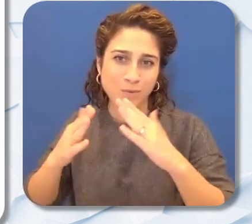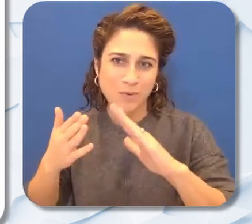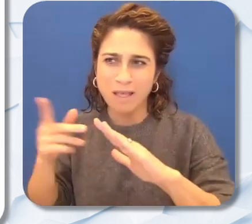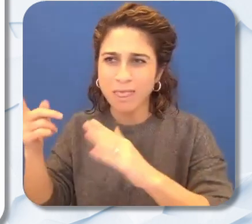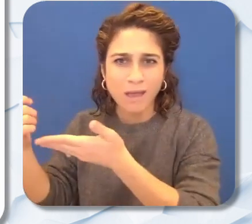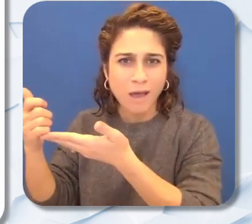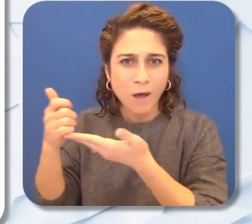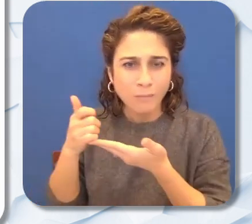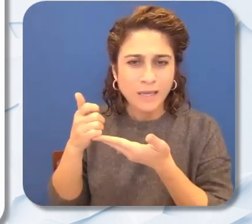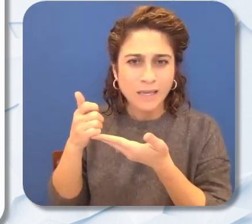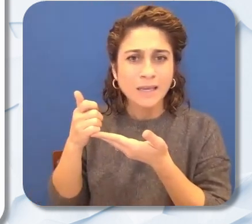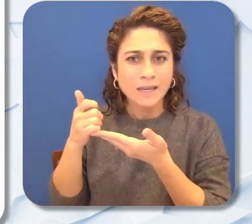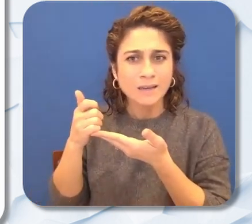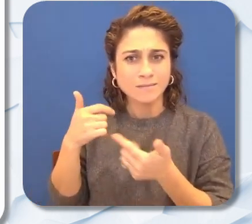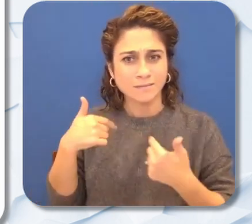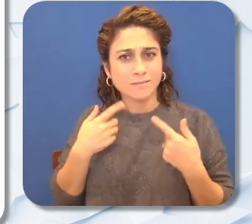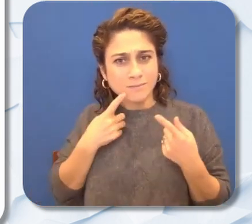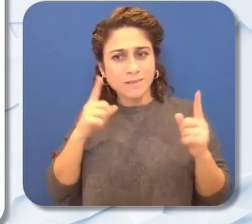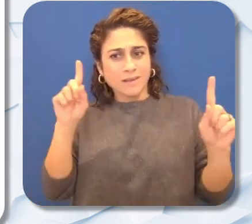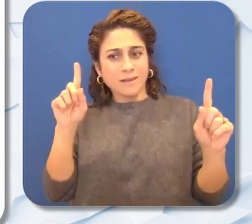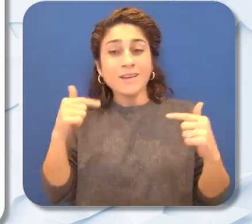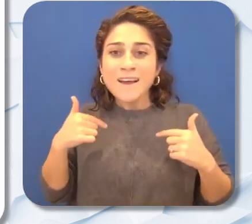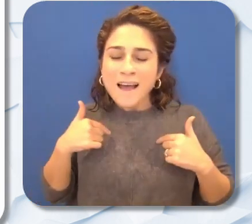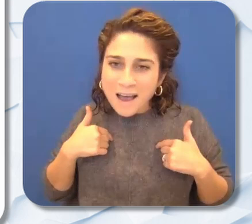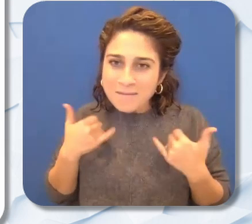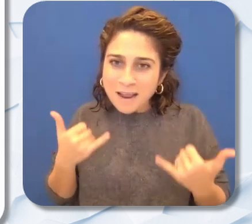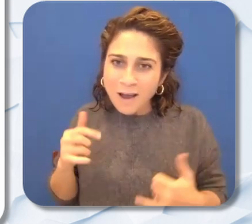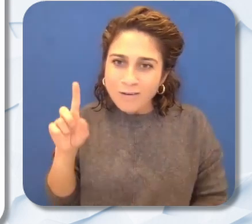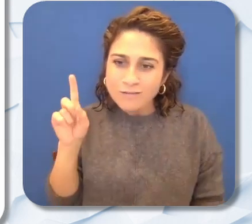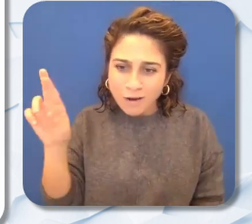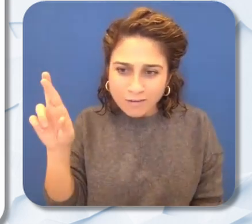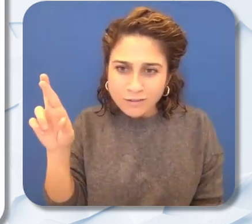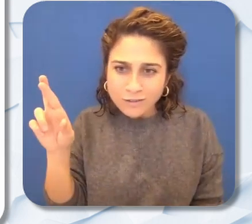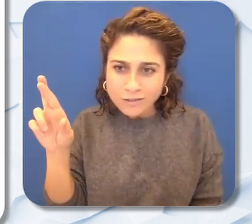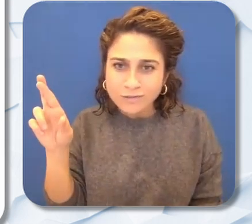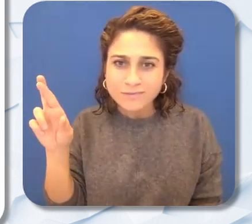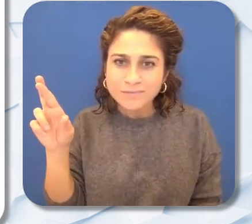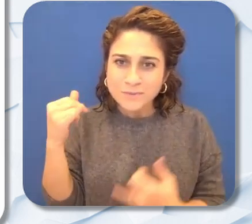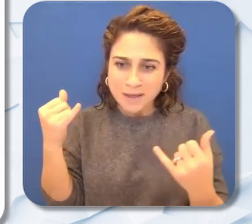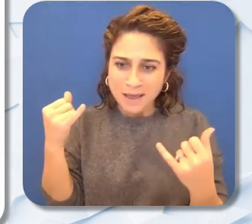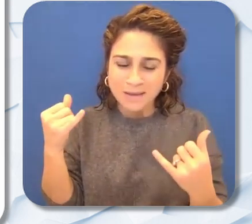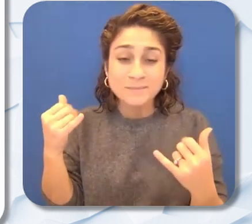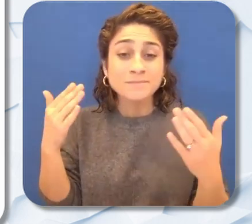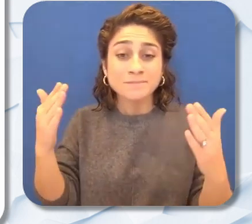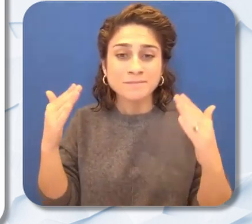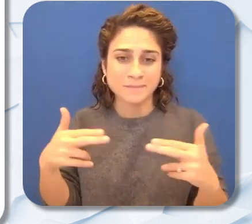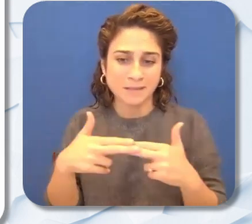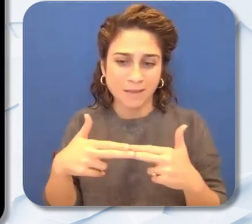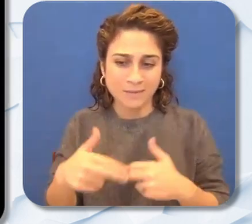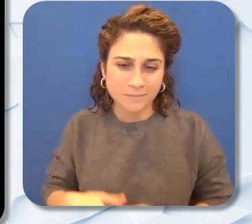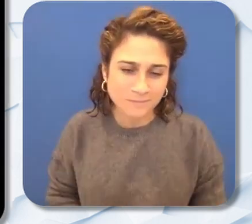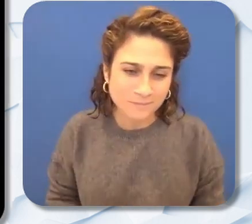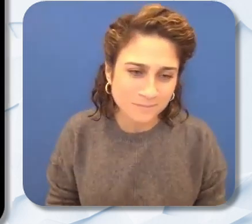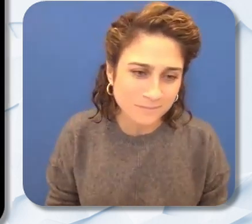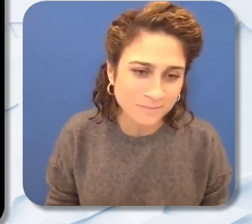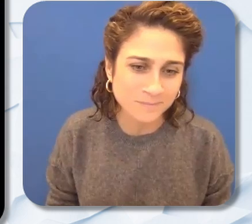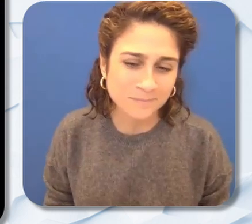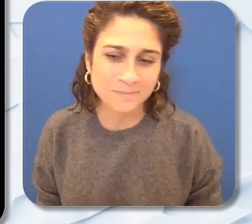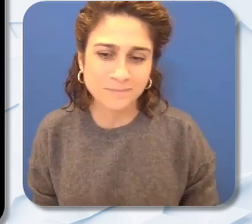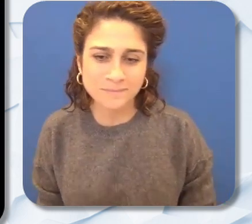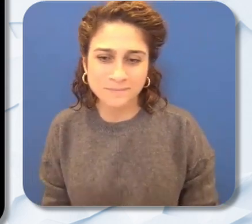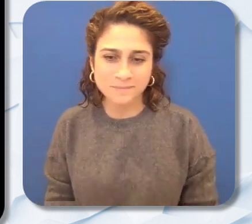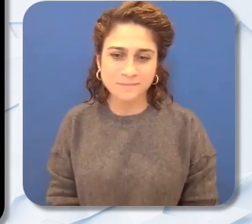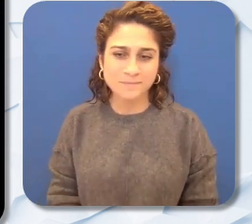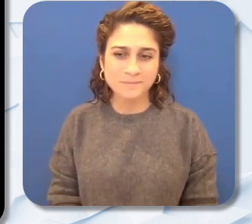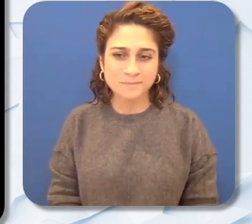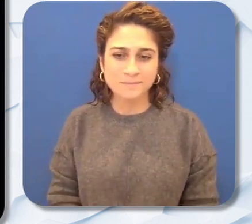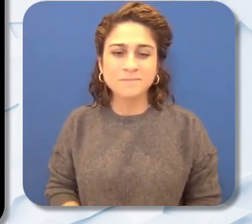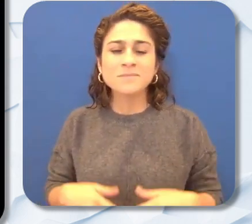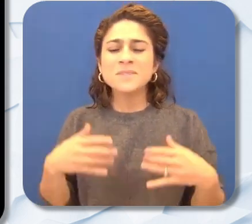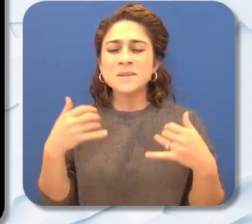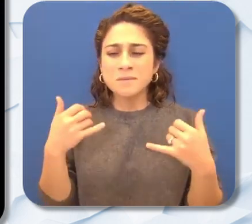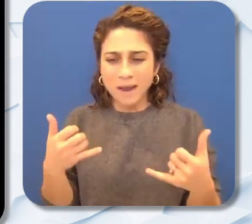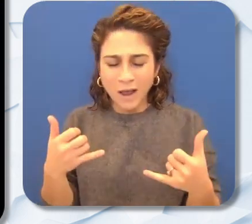achieve. And I'm a doctor today. Next slide. So I'm gonna talk a little bit about recruitment and